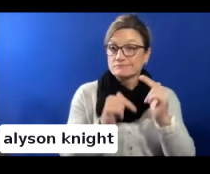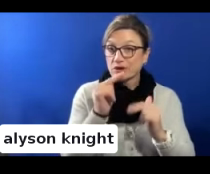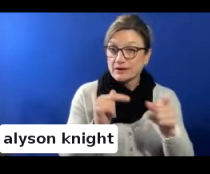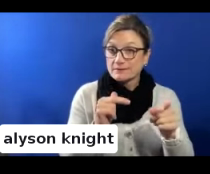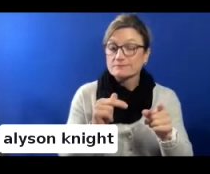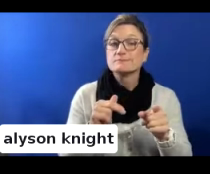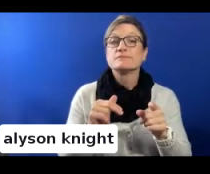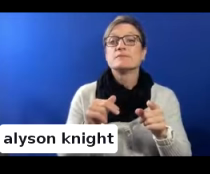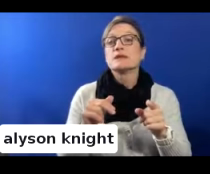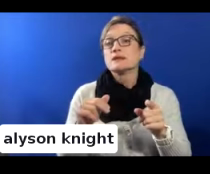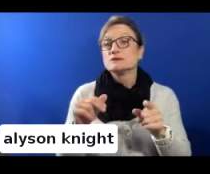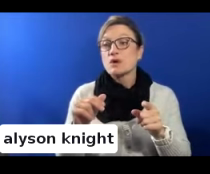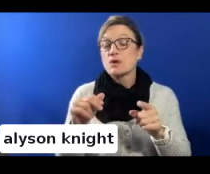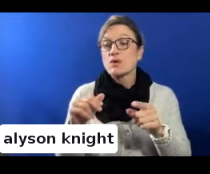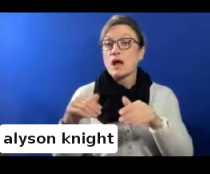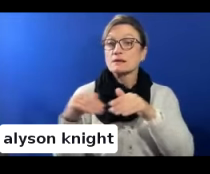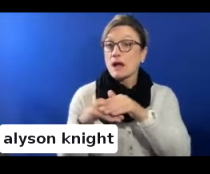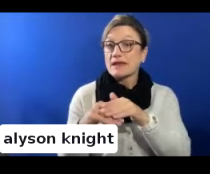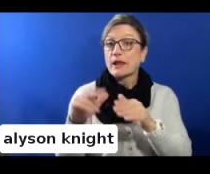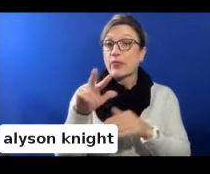with paralysis by replacing a ramp.